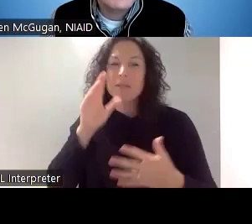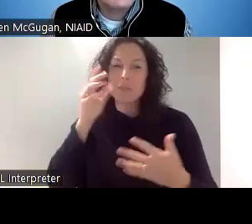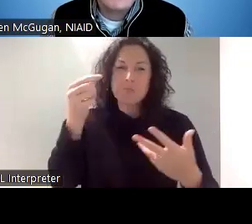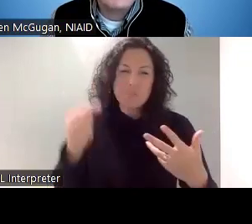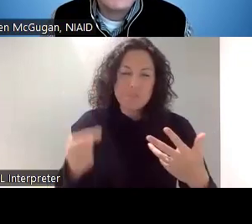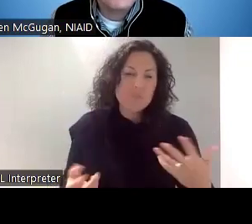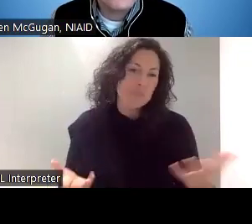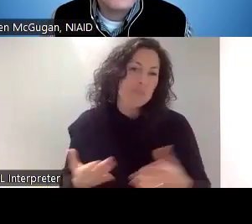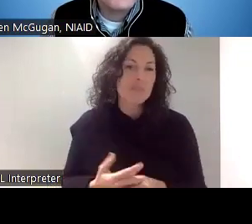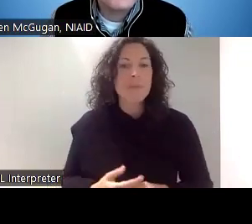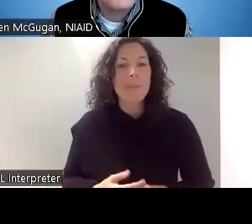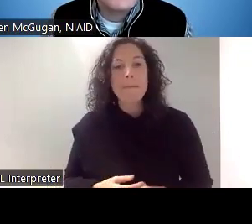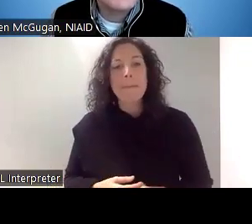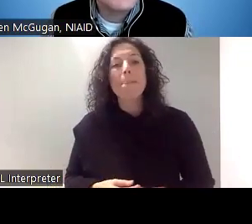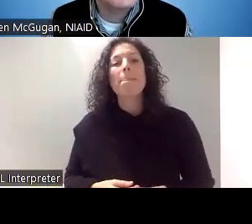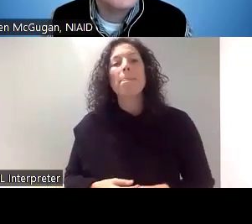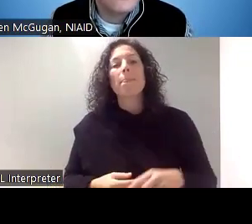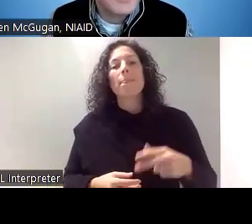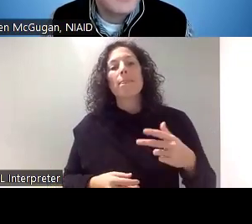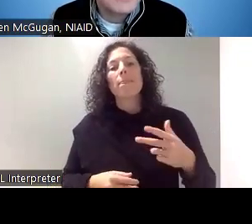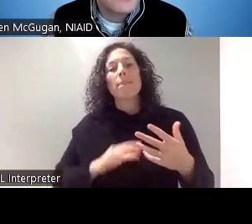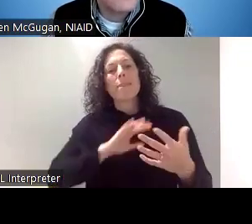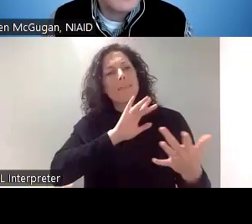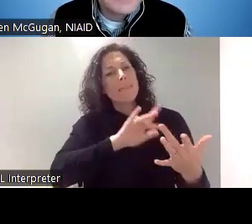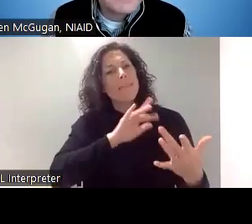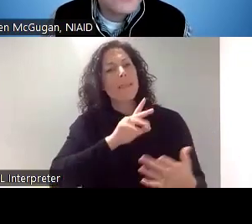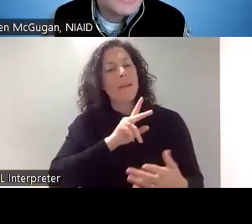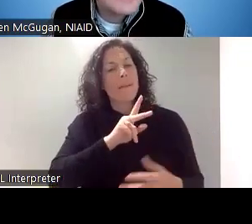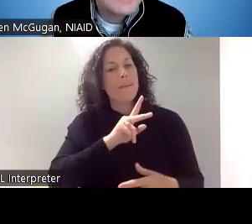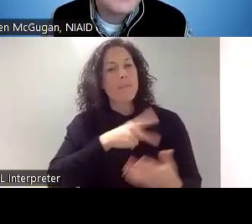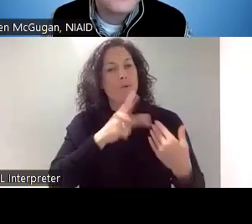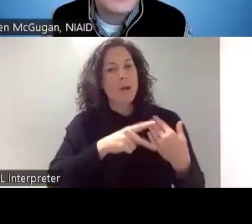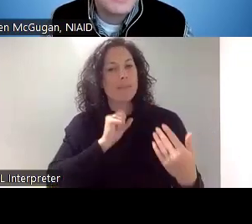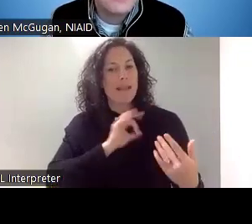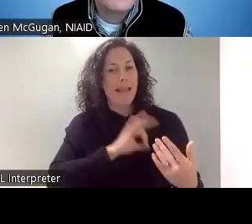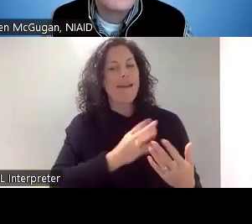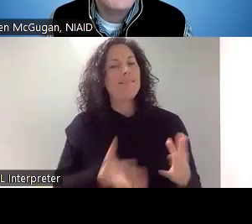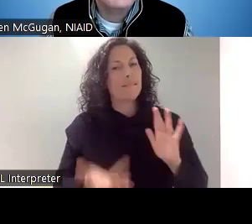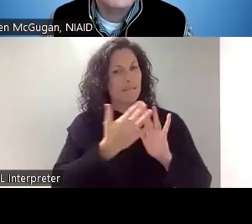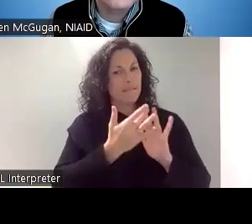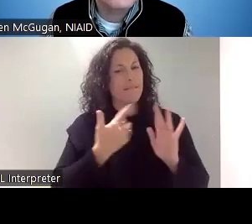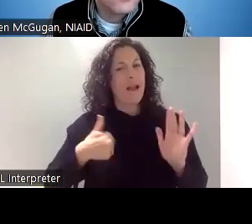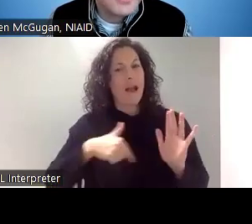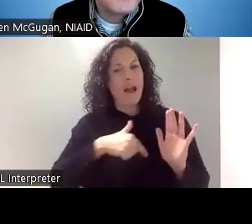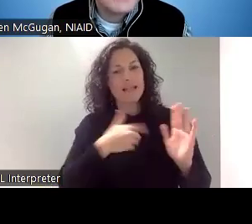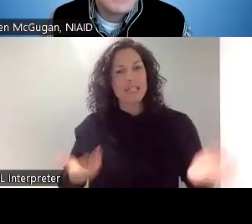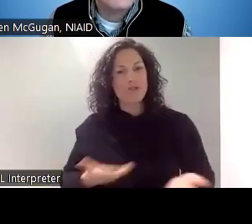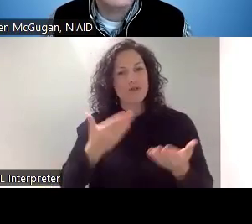and then encourage you to reach out to program staff. Please don't hesitate to reach out to program staff.